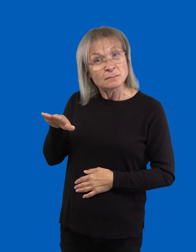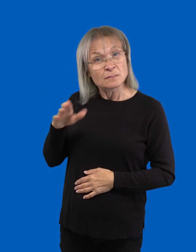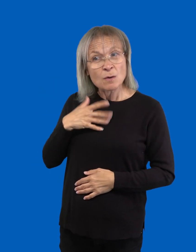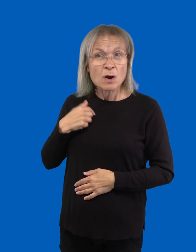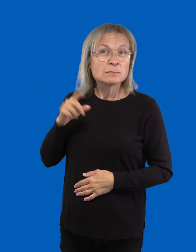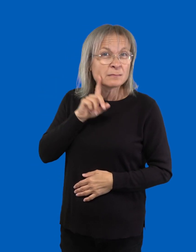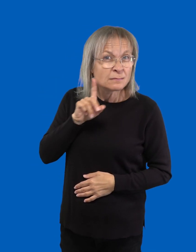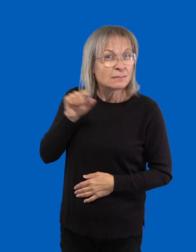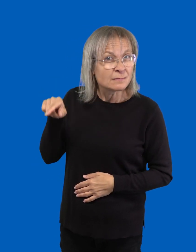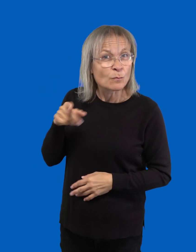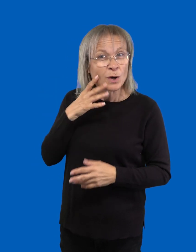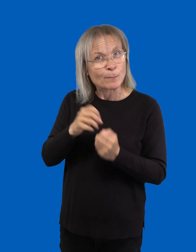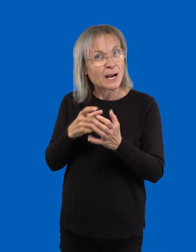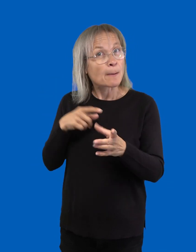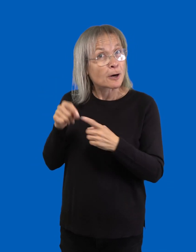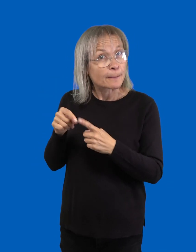You can ask for this when you make your appointment.